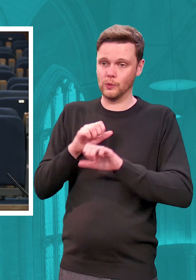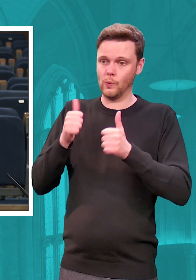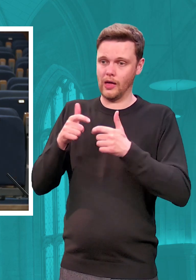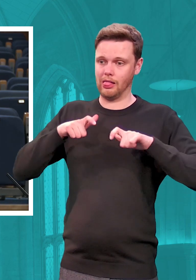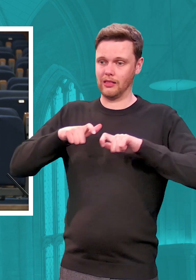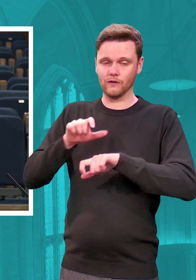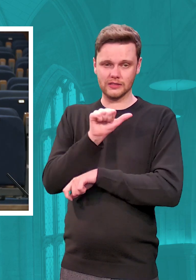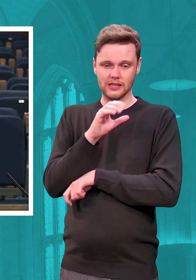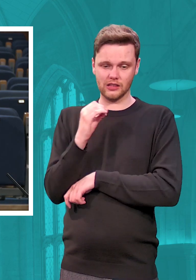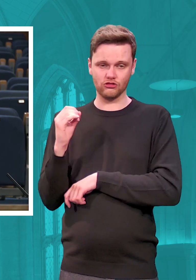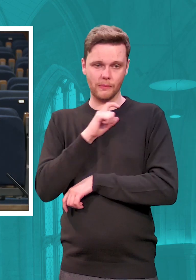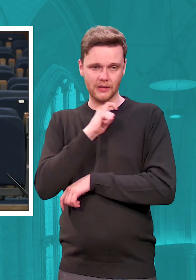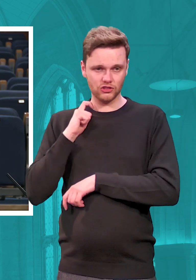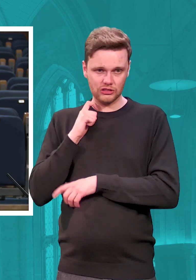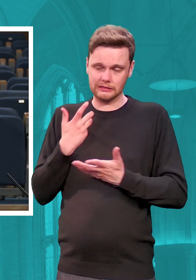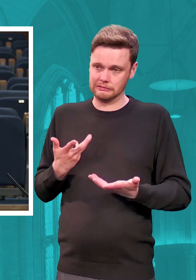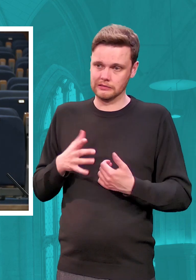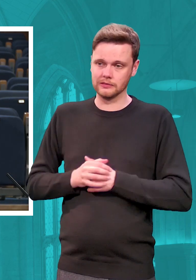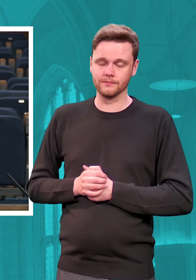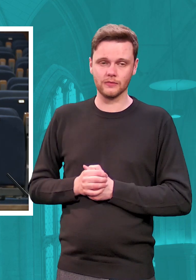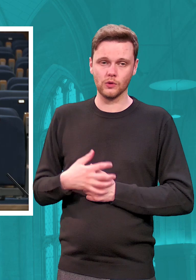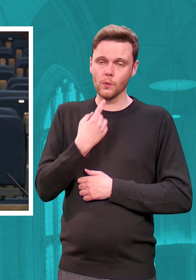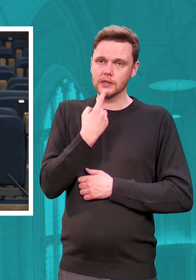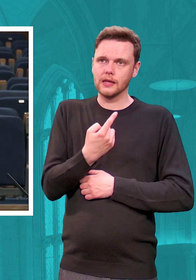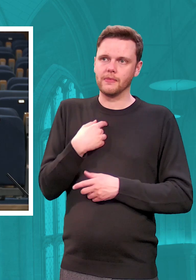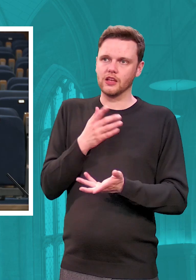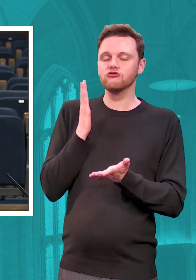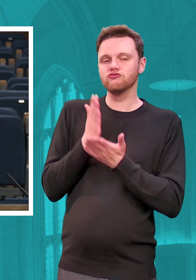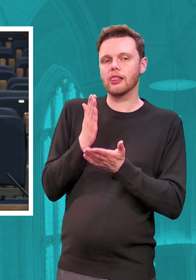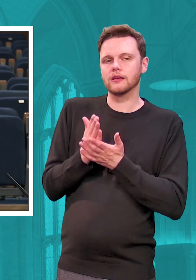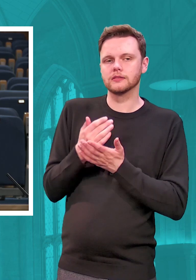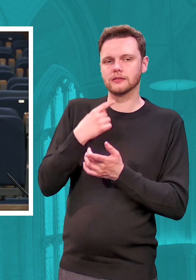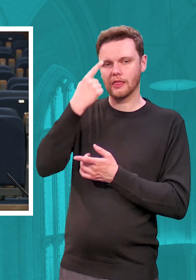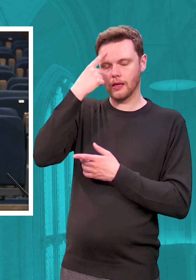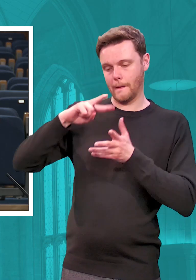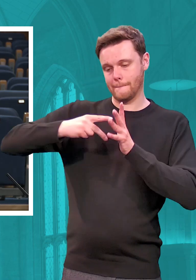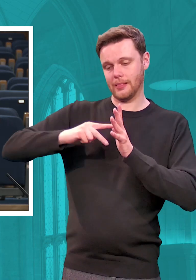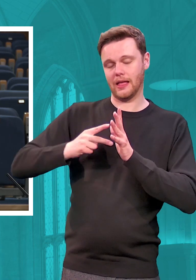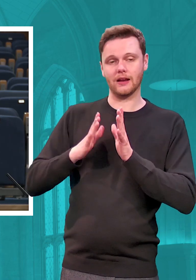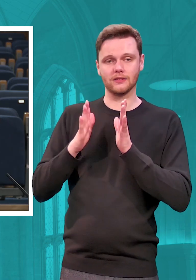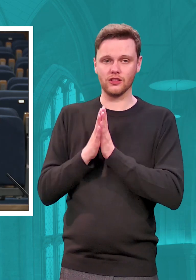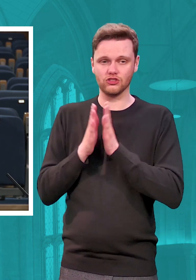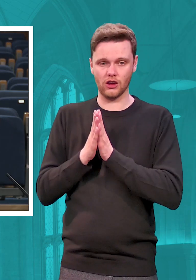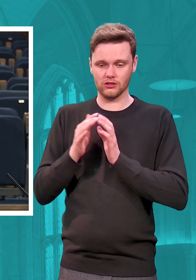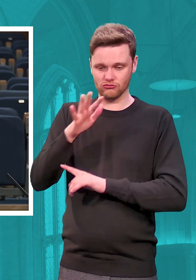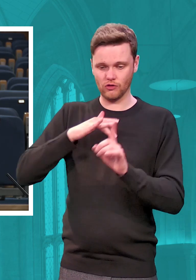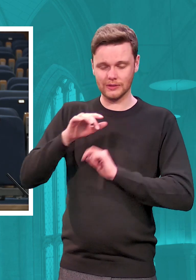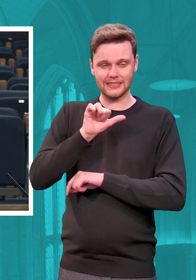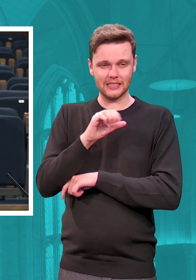So what we are saying is that it is realistic for us to design the church around 600 full-time equivalent ministries,